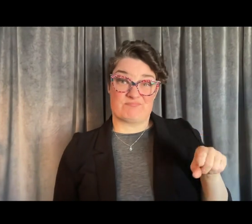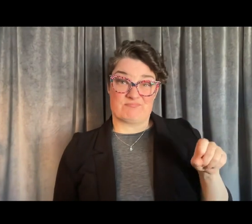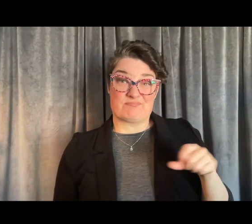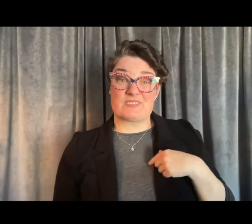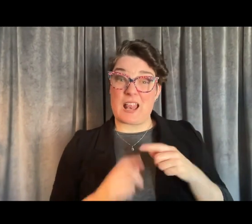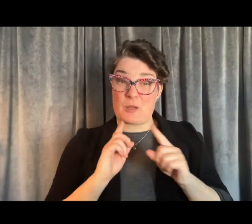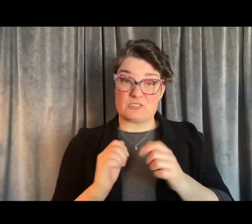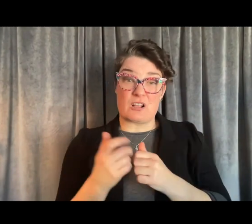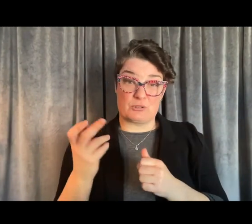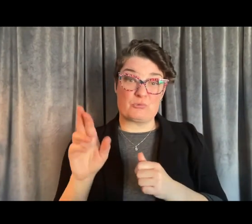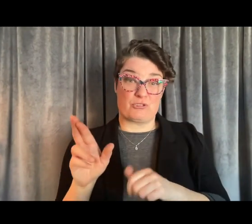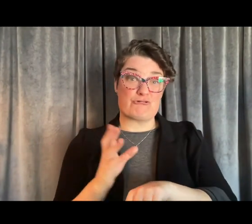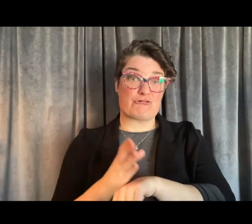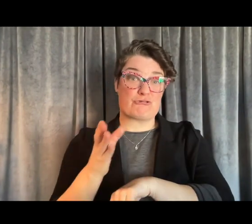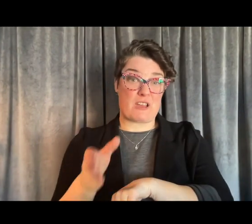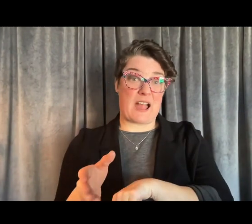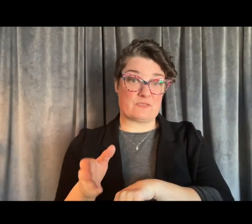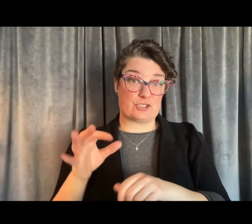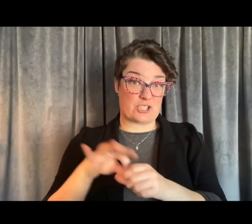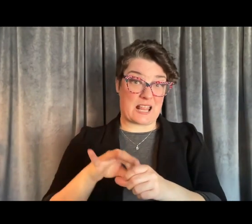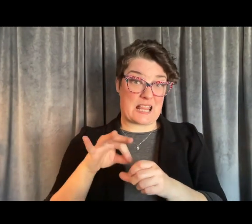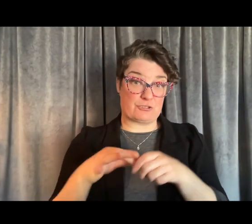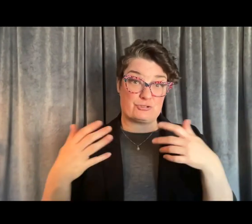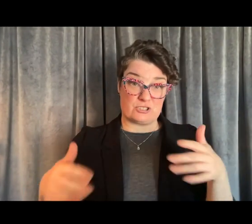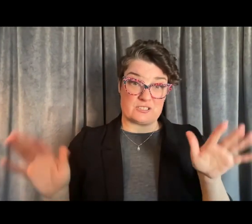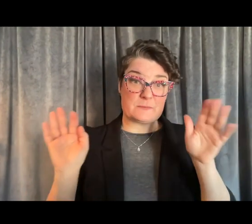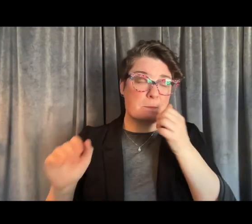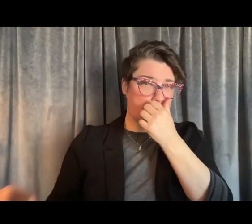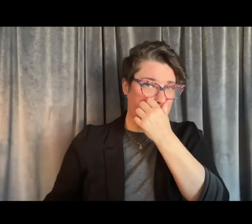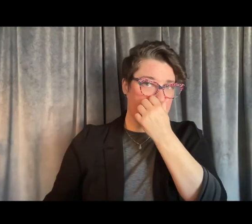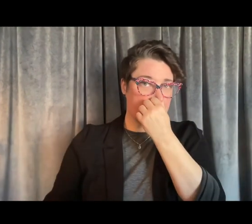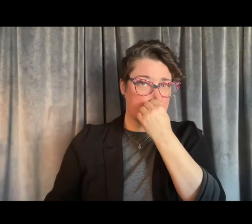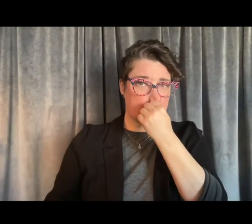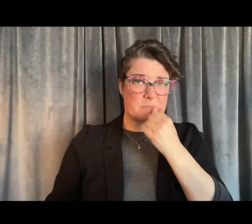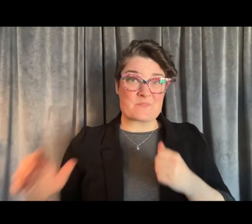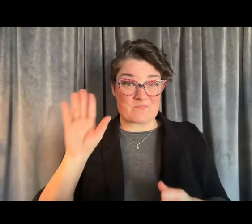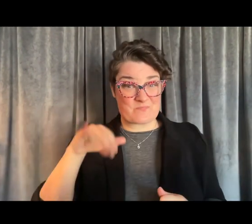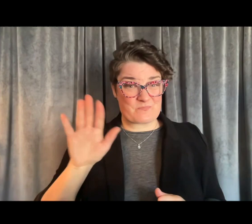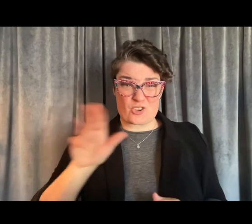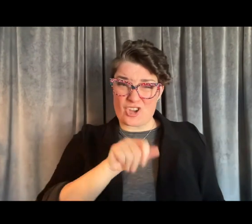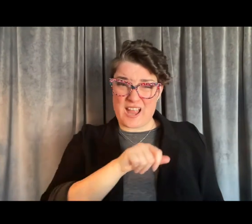And you know, I was talking to her after the election was over and she had such